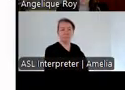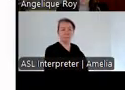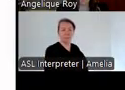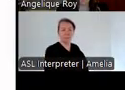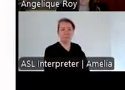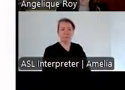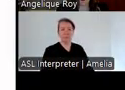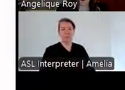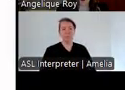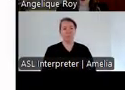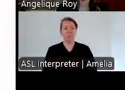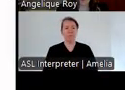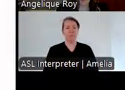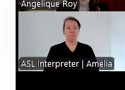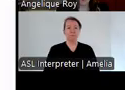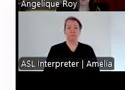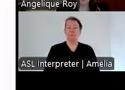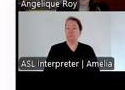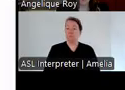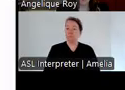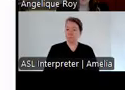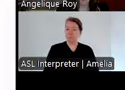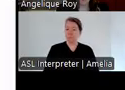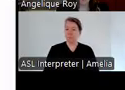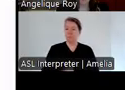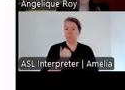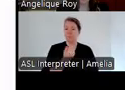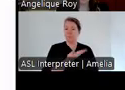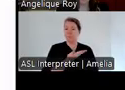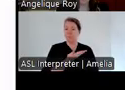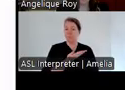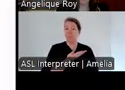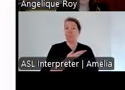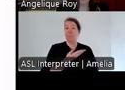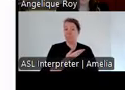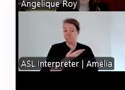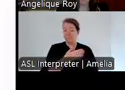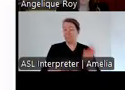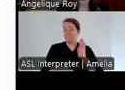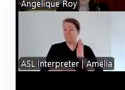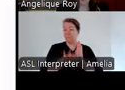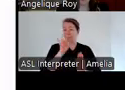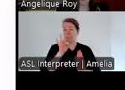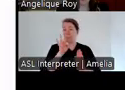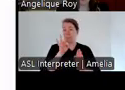you can find the resources listed under our session in the program on the conference website.